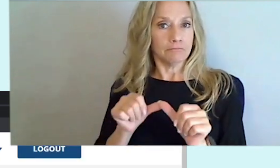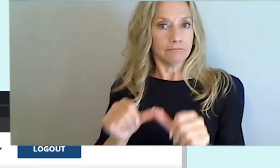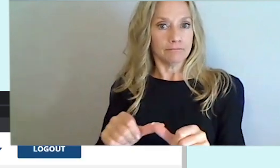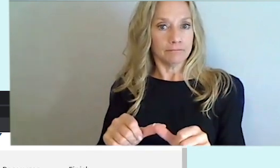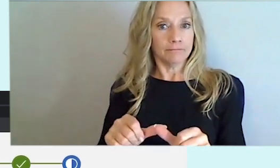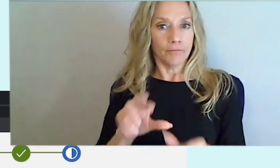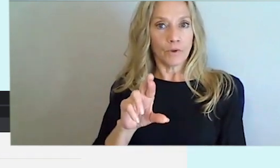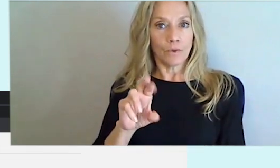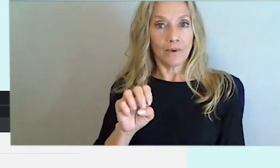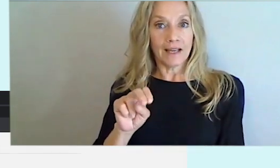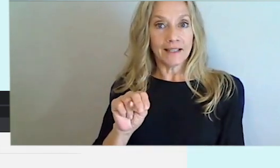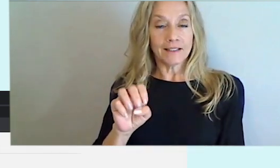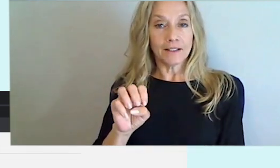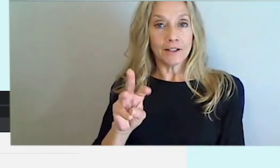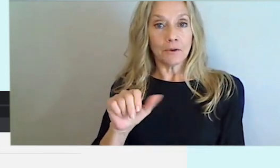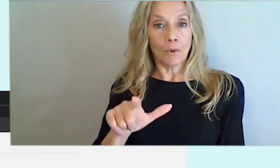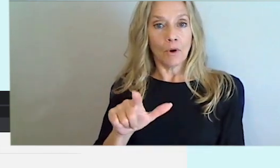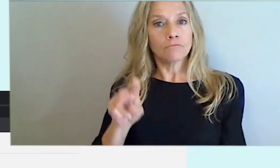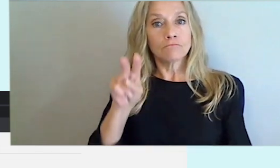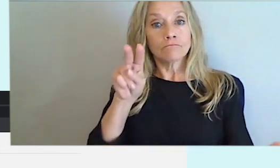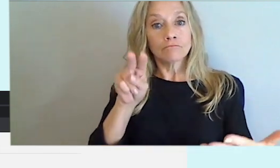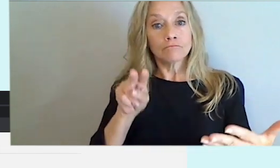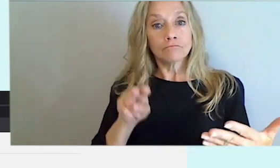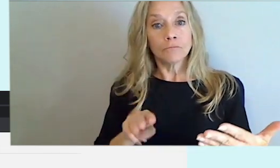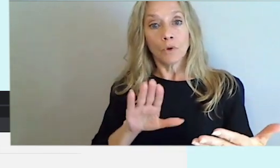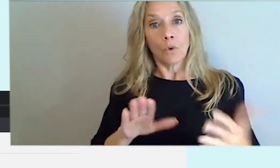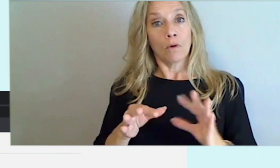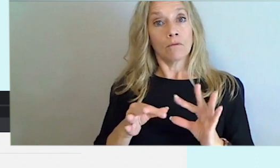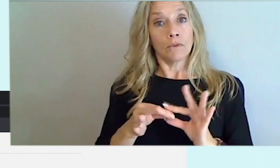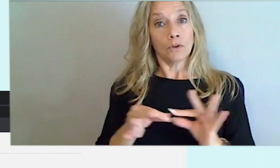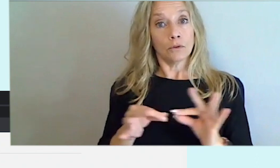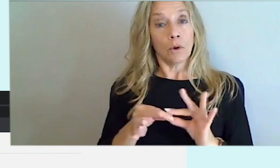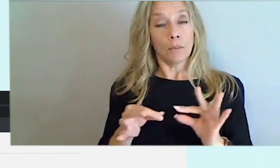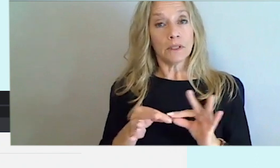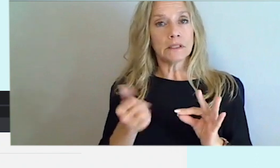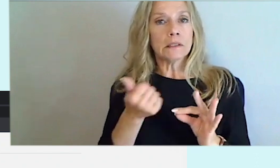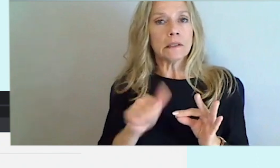The Review Your comments page shows any comments you added throughout the renewal.